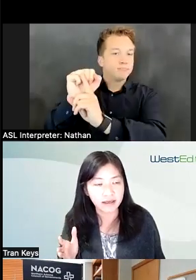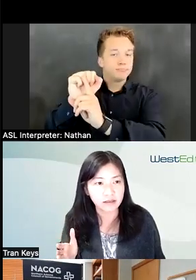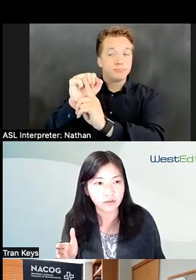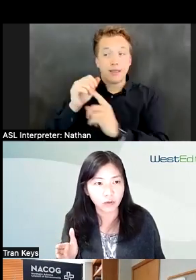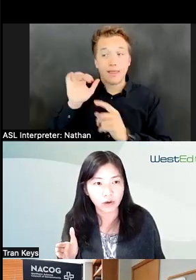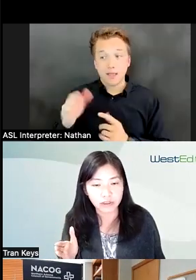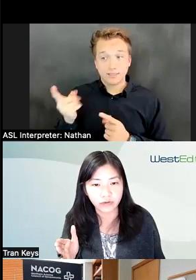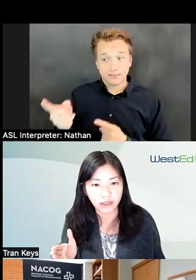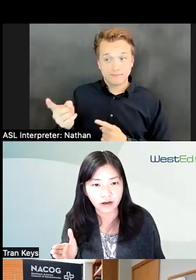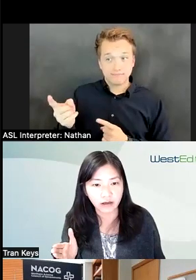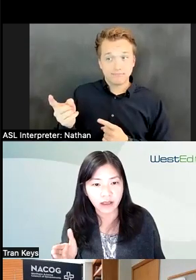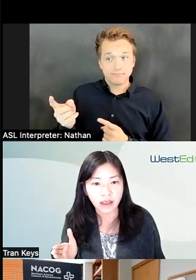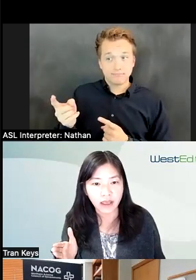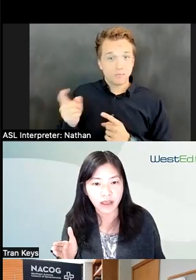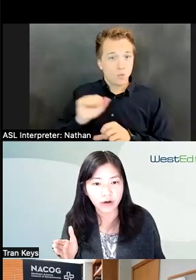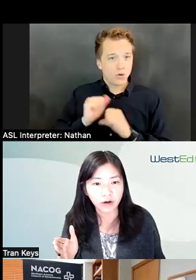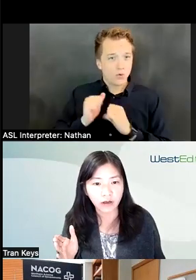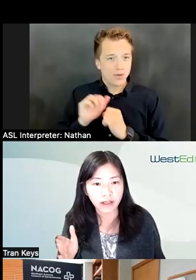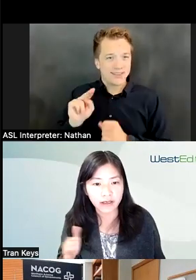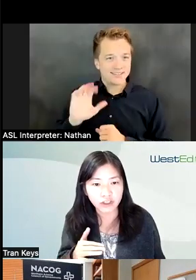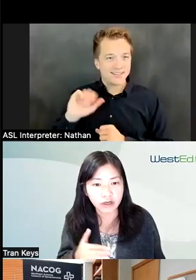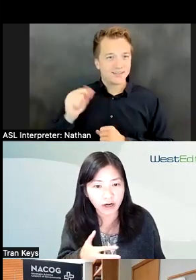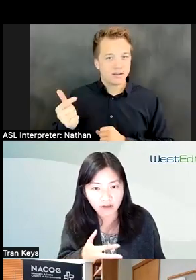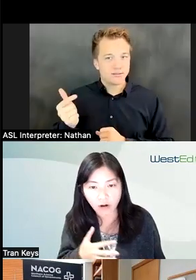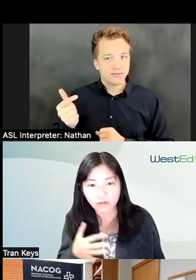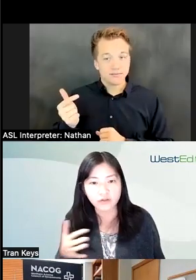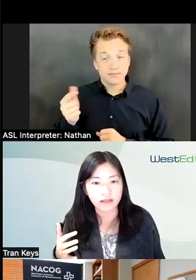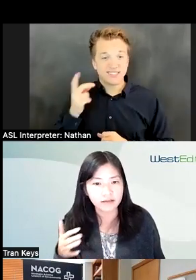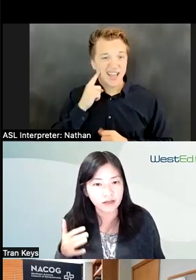here with the work we do with NACOG, and this is shared across all the strands, not just